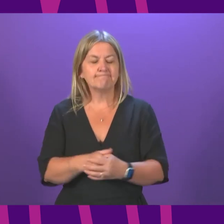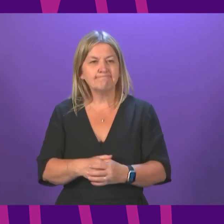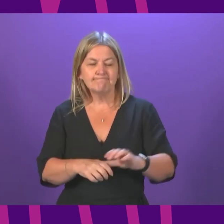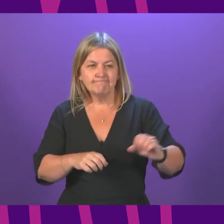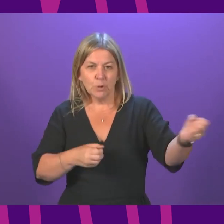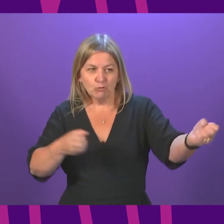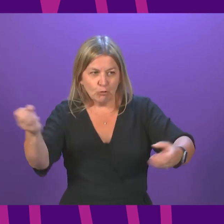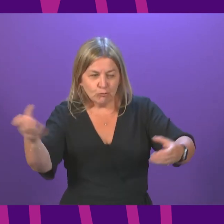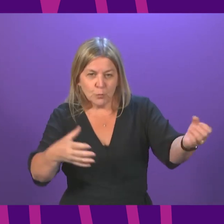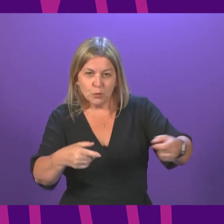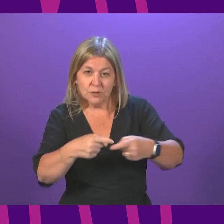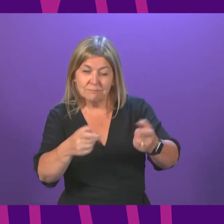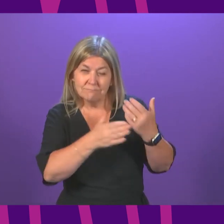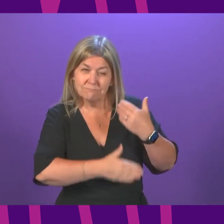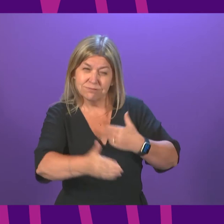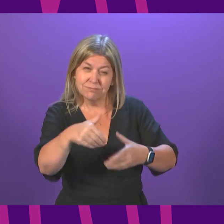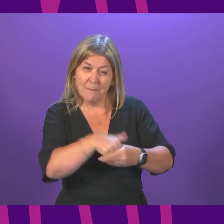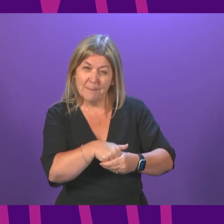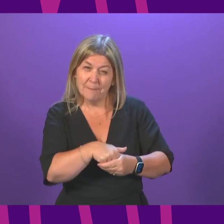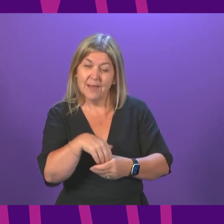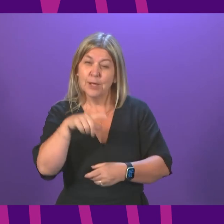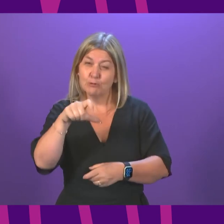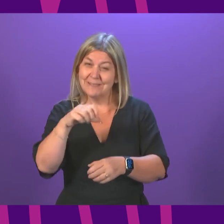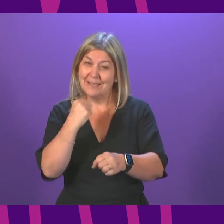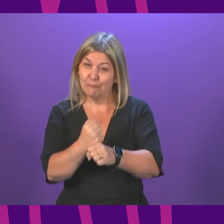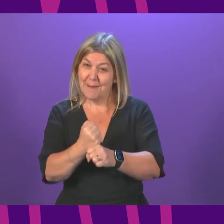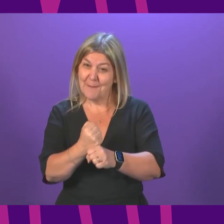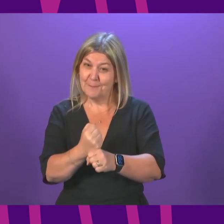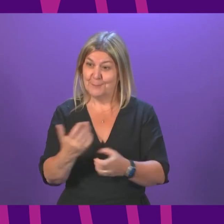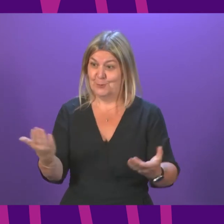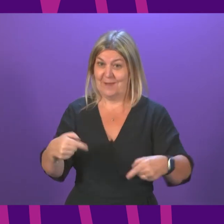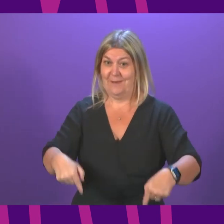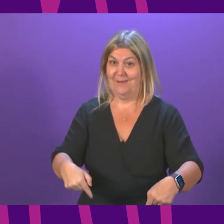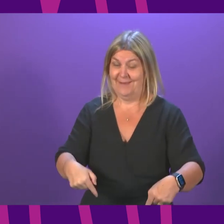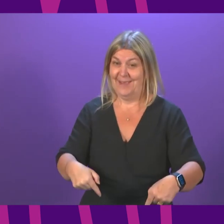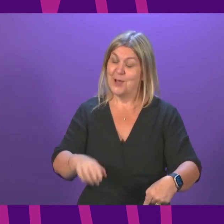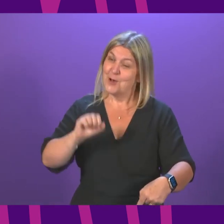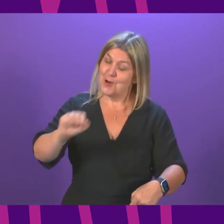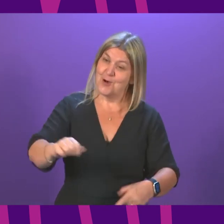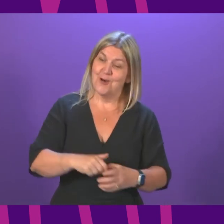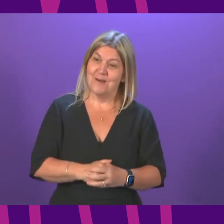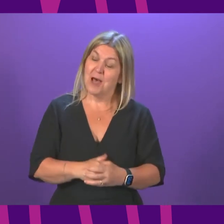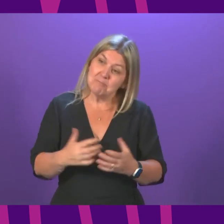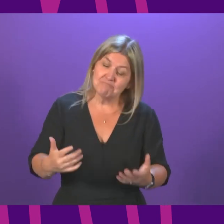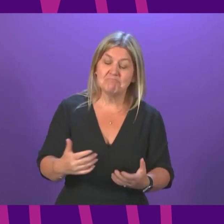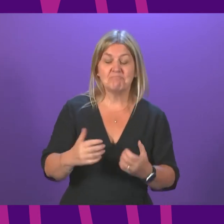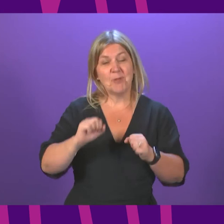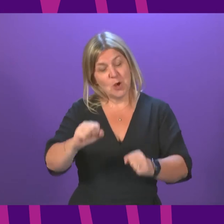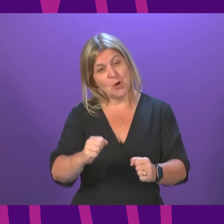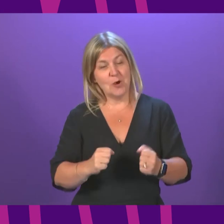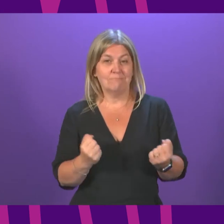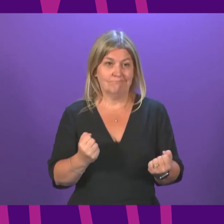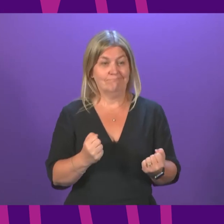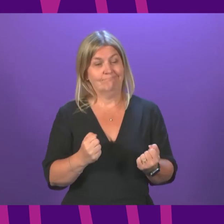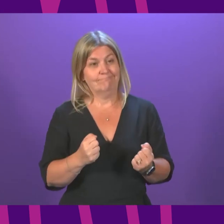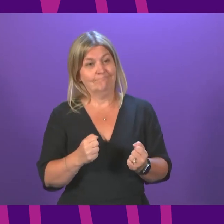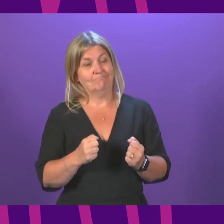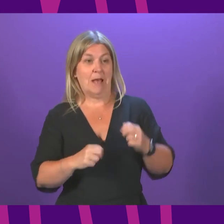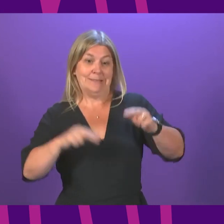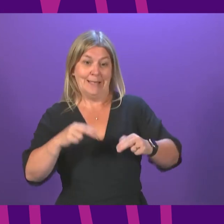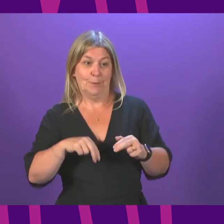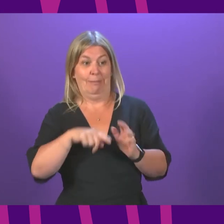legislative assessment of one of our long-serving members, Christine Grahame—is formulate